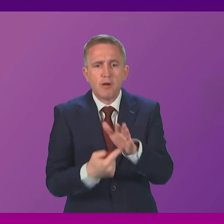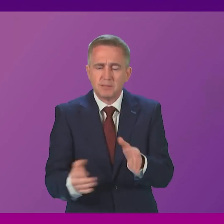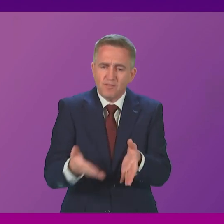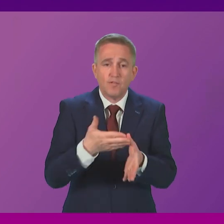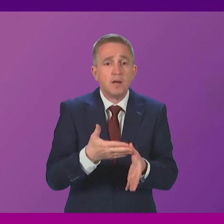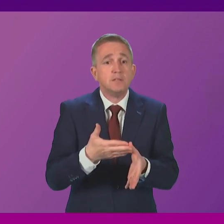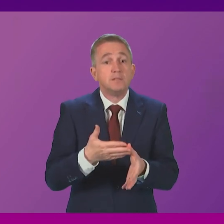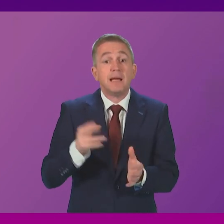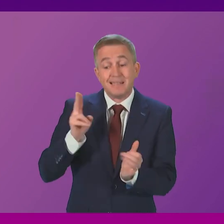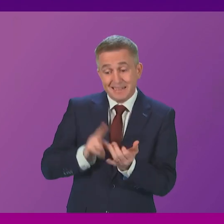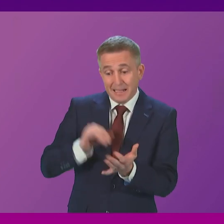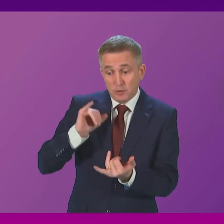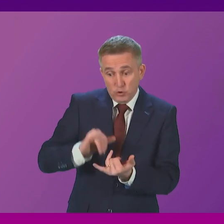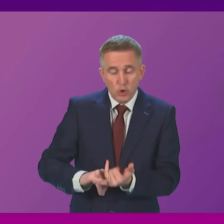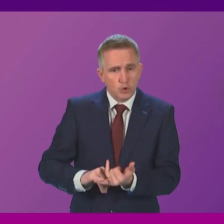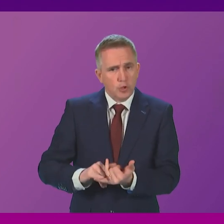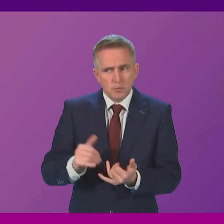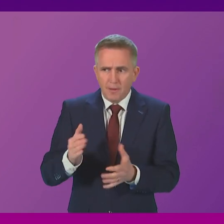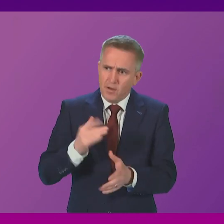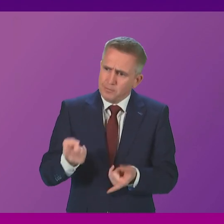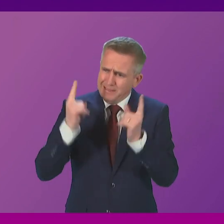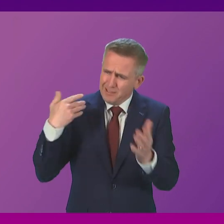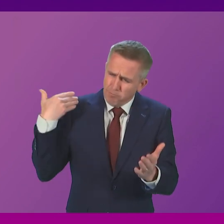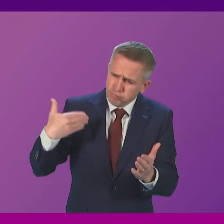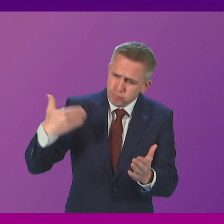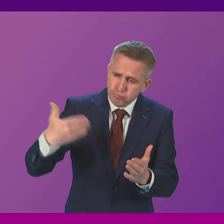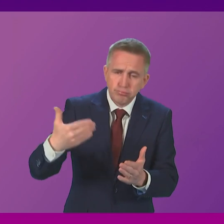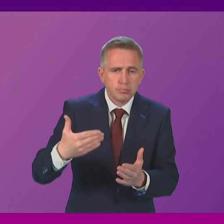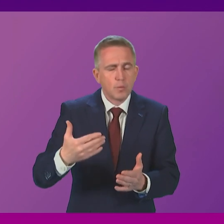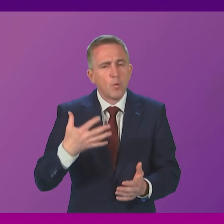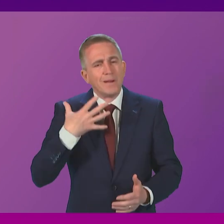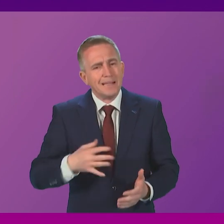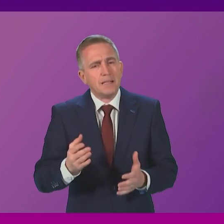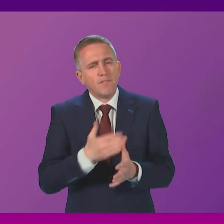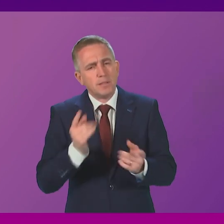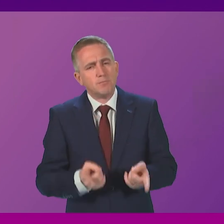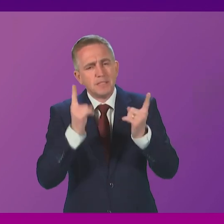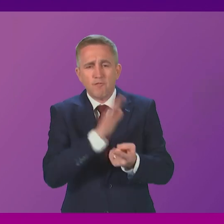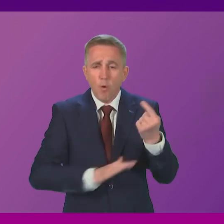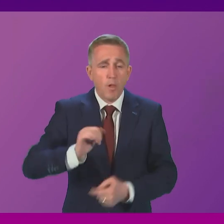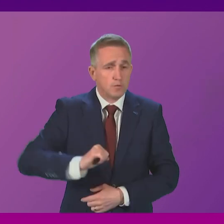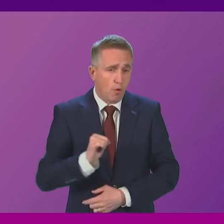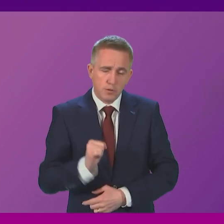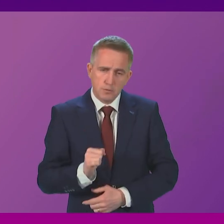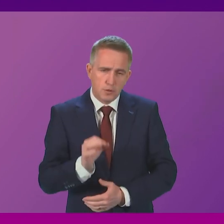long period in office, we need a First Minister for all of Scotland and not just for half of the country.